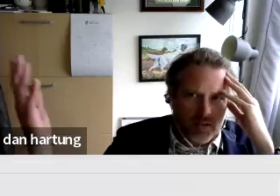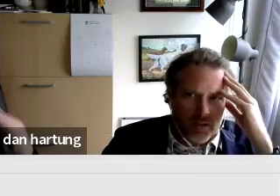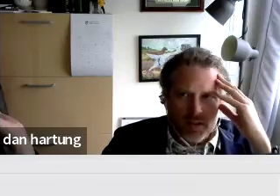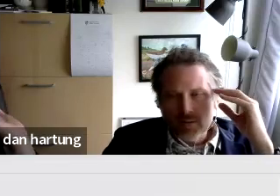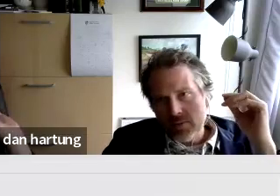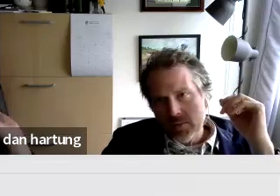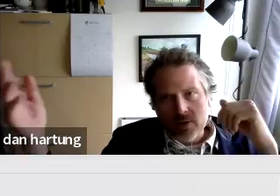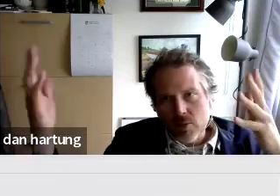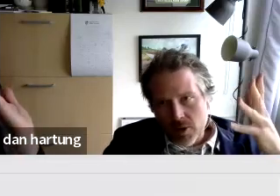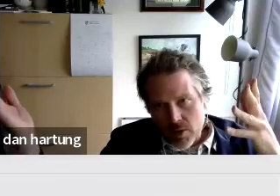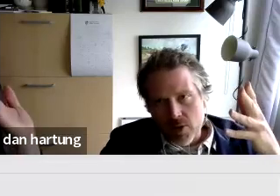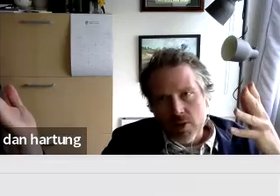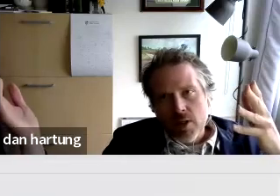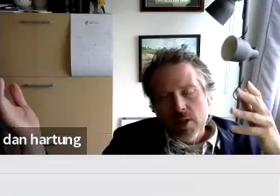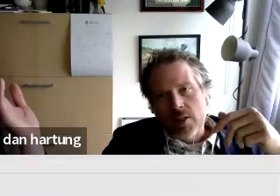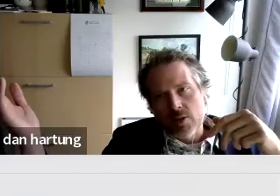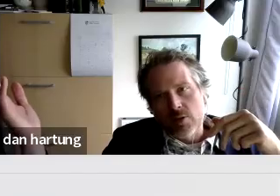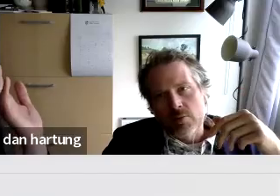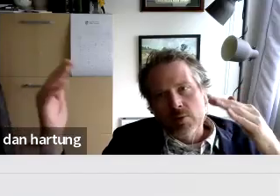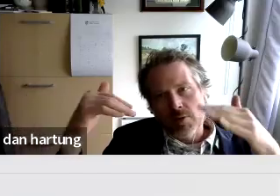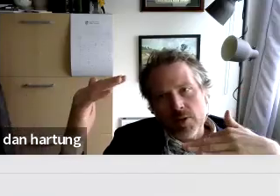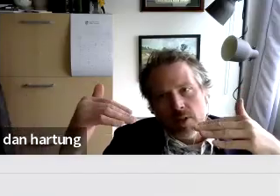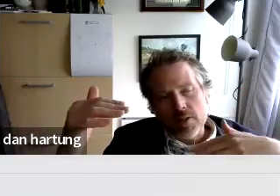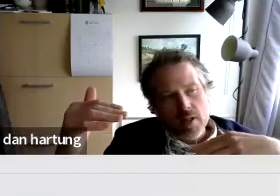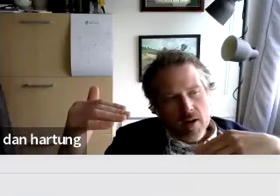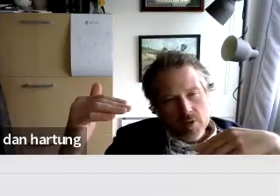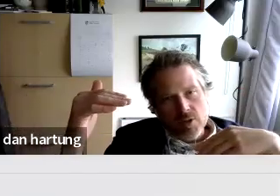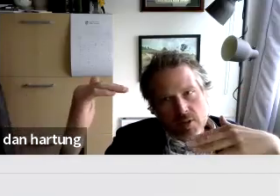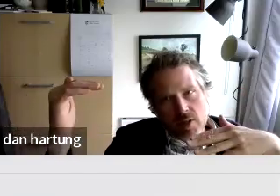discounts like I some other number and so when we're figuring out the average